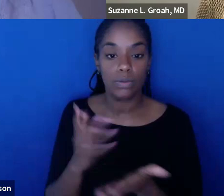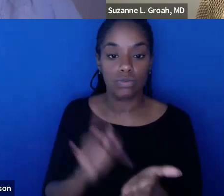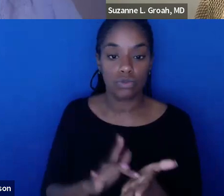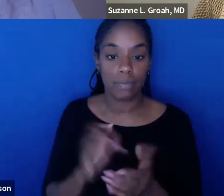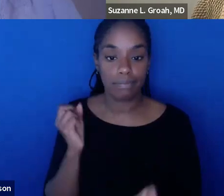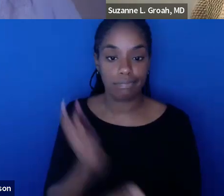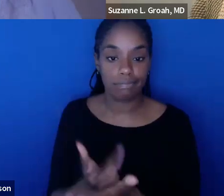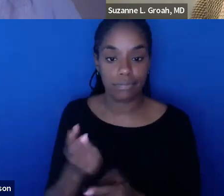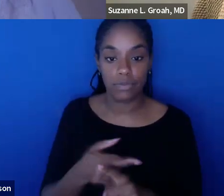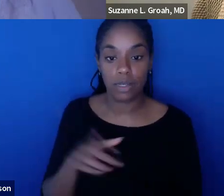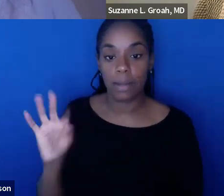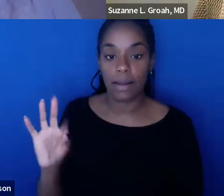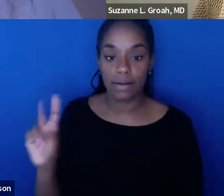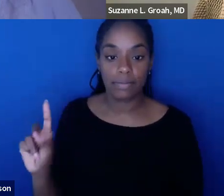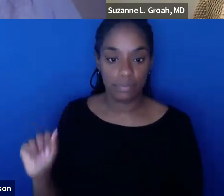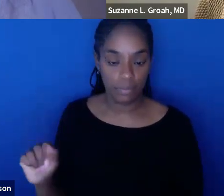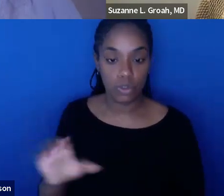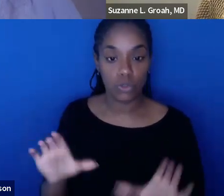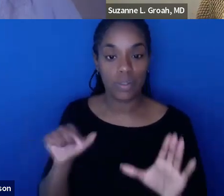FDA to do this in an experimental setting.